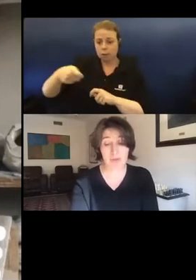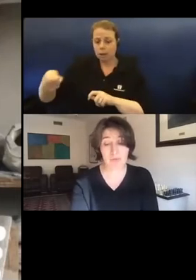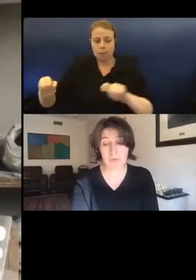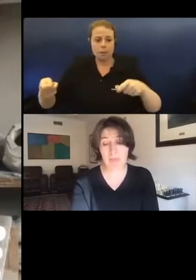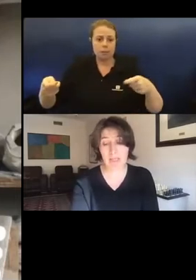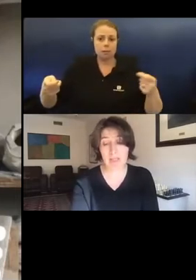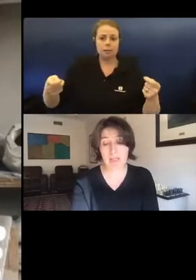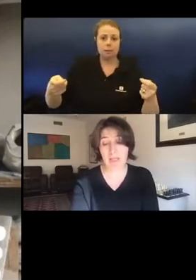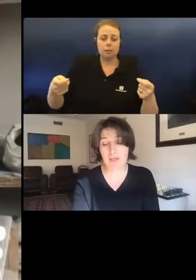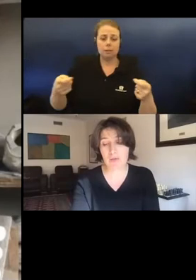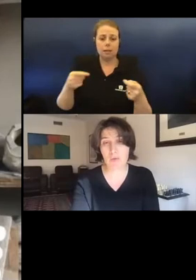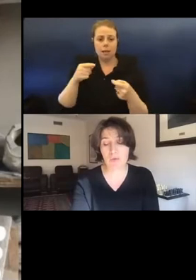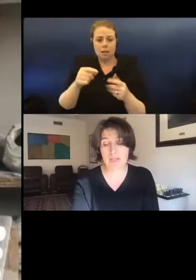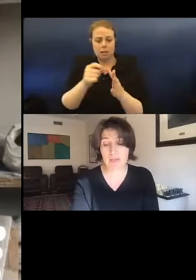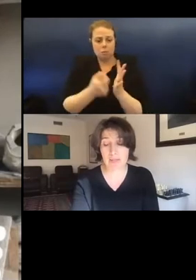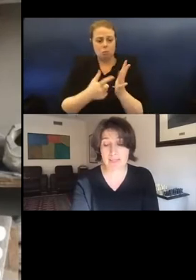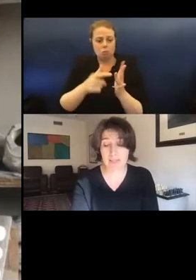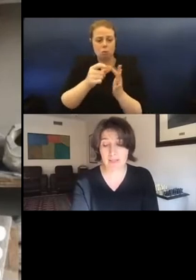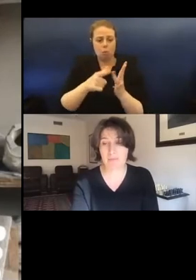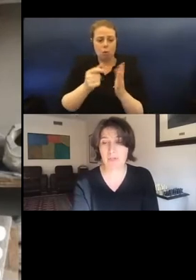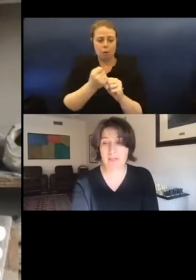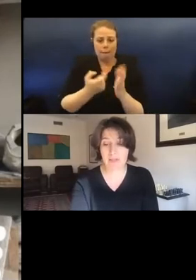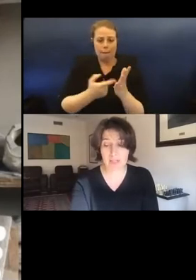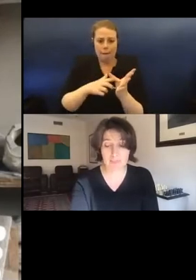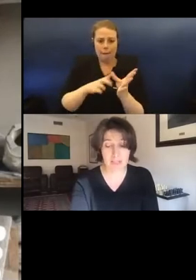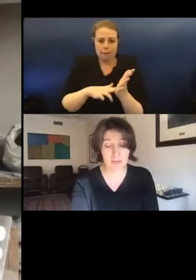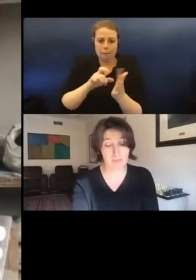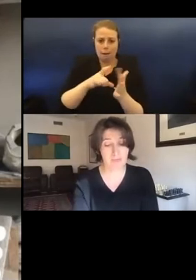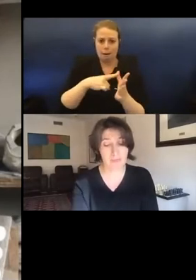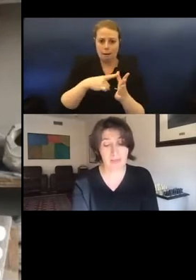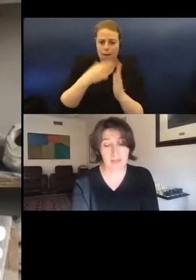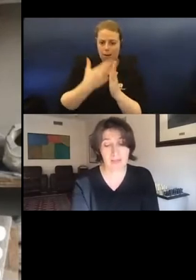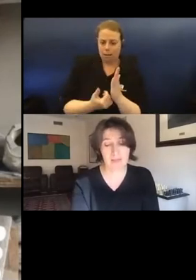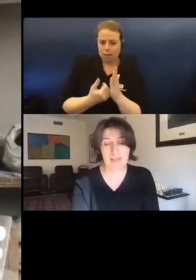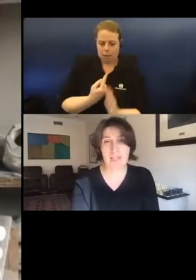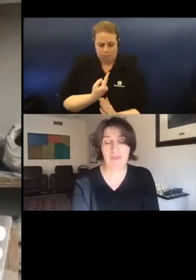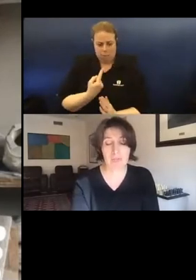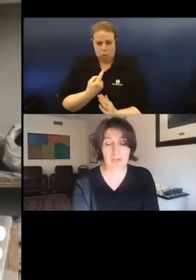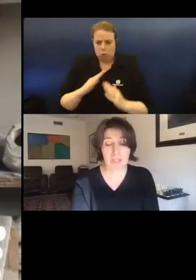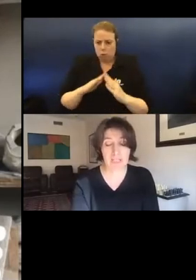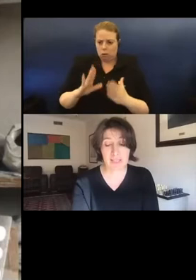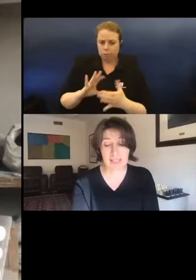propaganda art also had a domestic and personal aspect this has given me a unique lens through